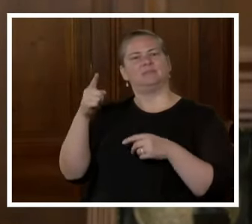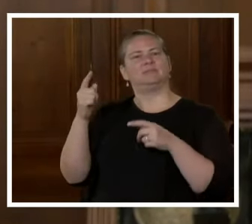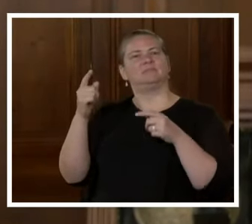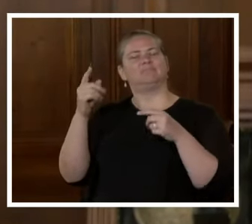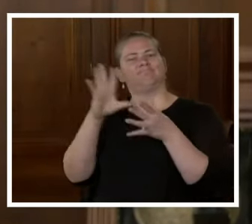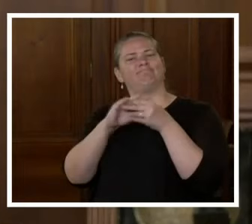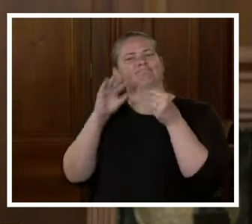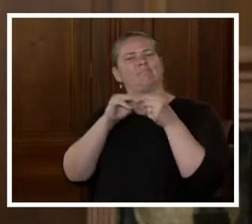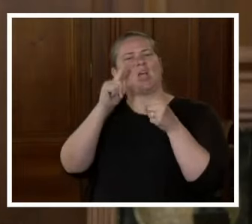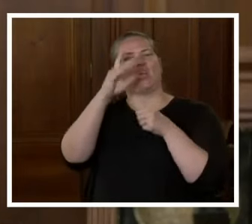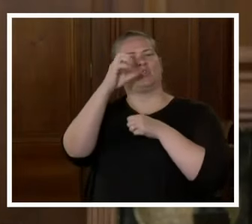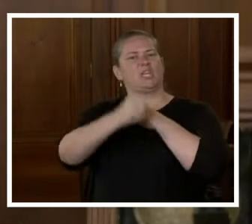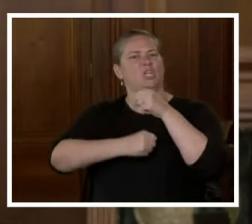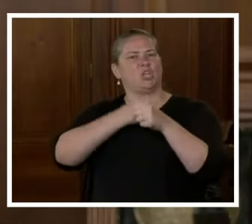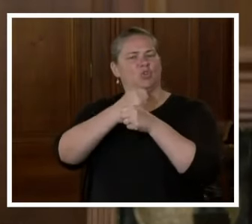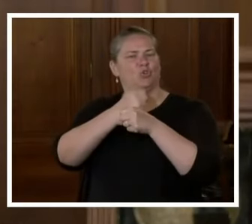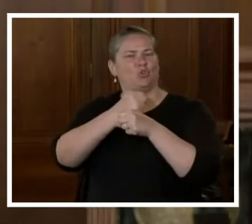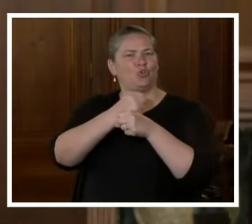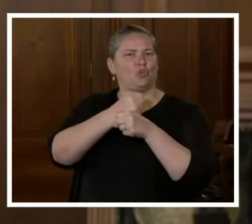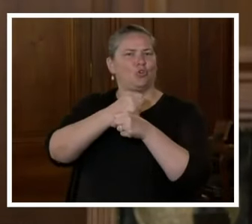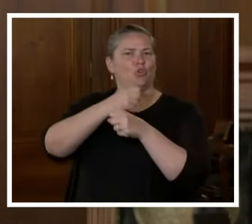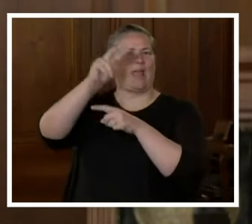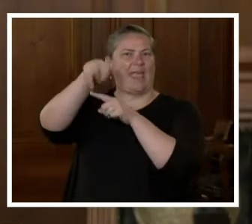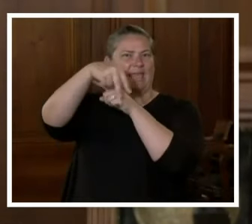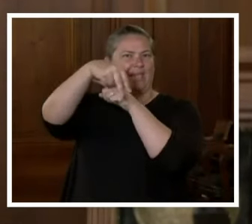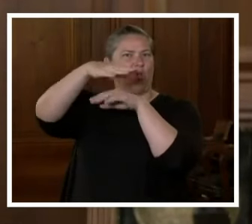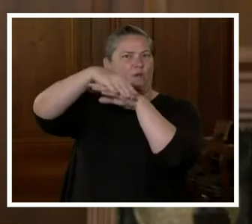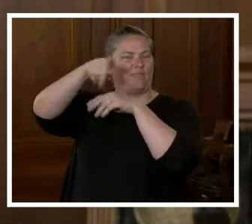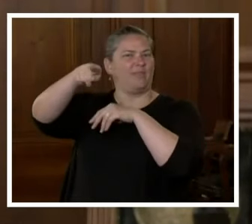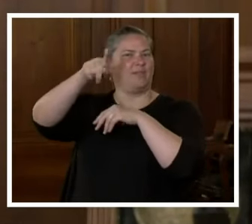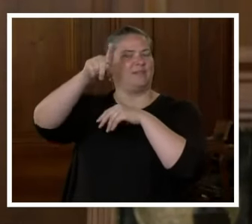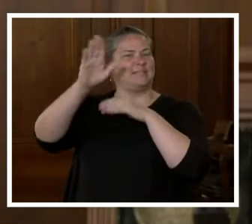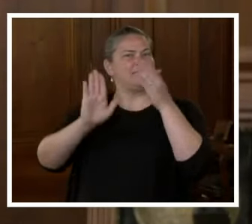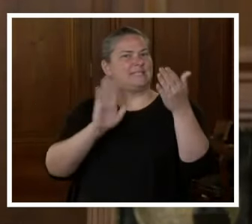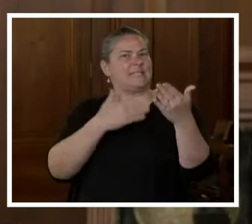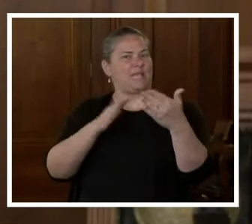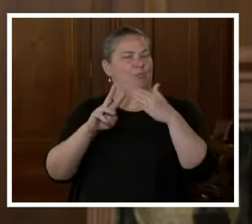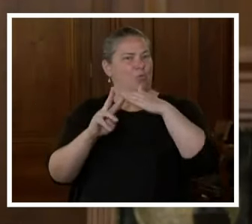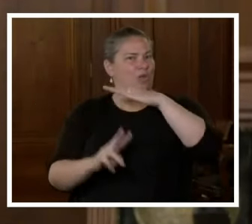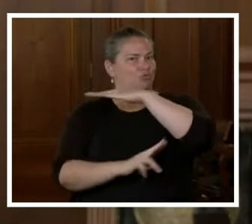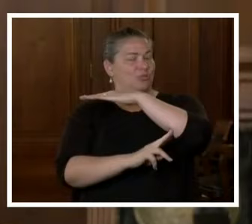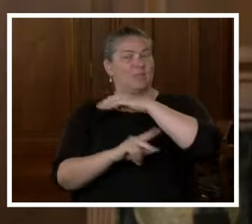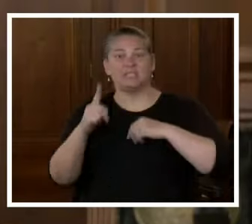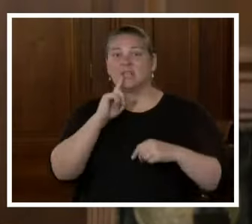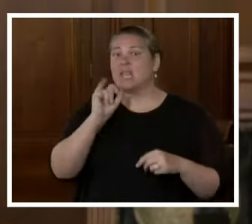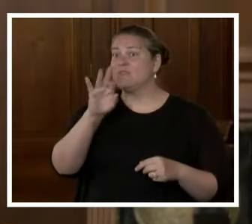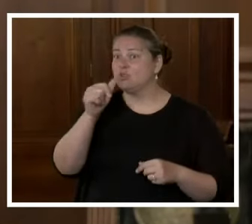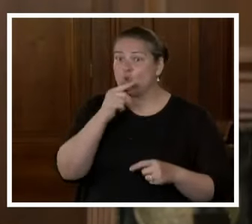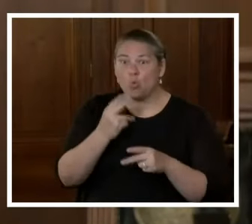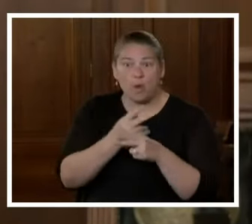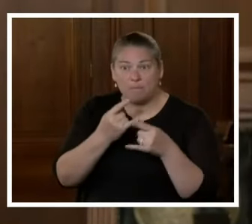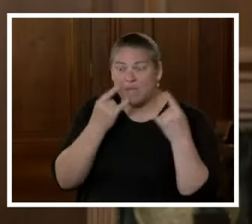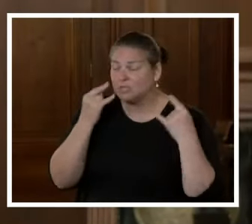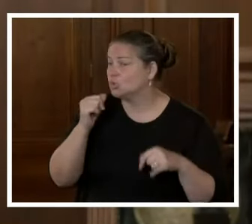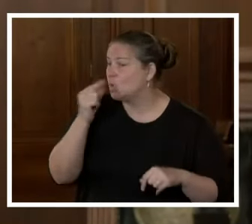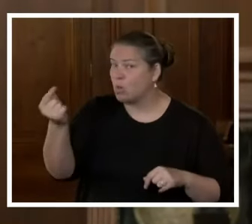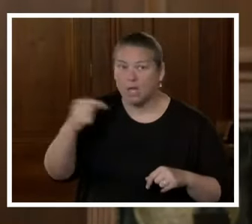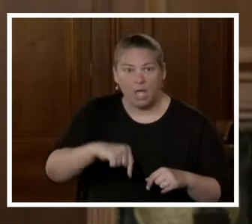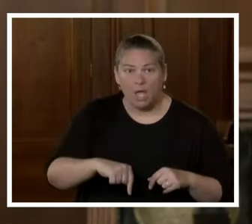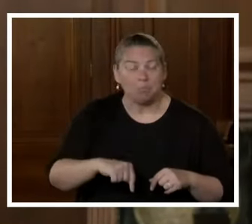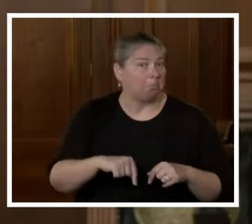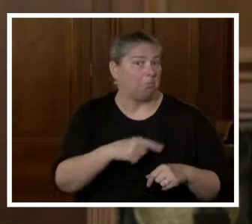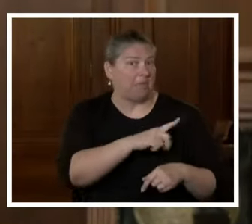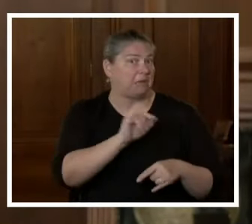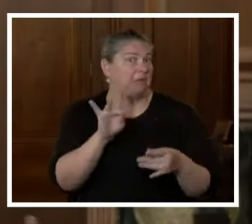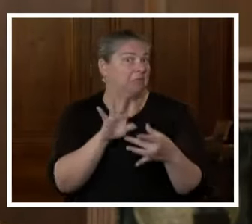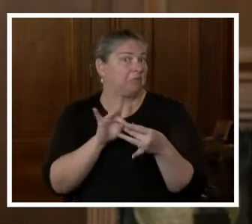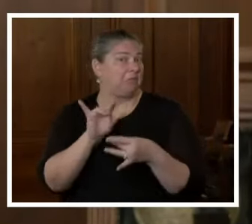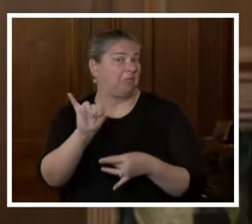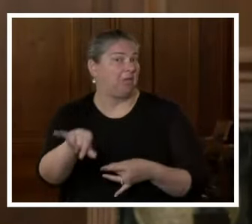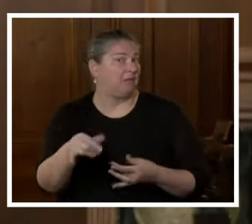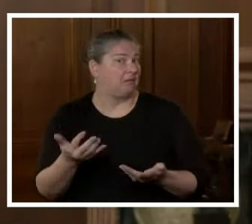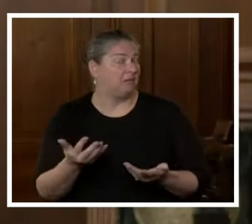I EXPECTED IT TO JUST BE ABOUT